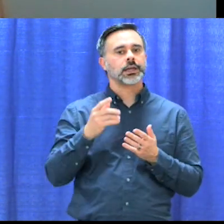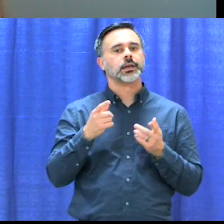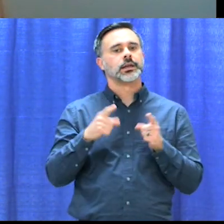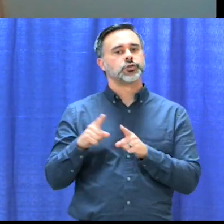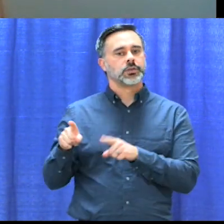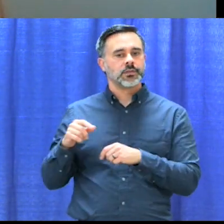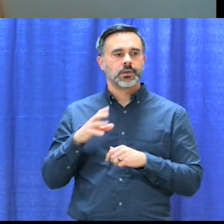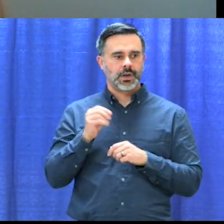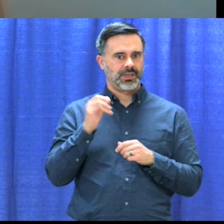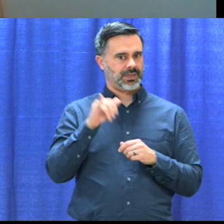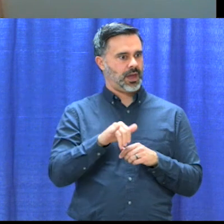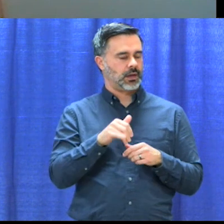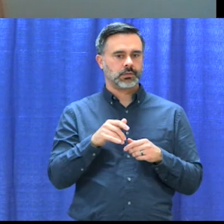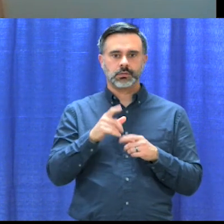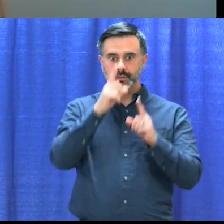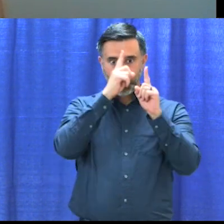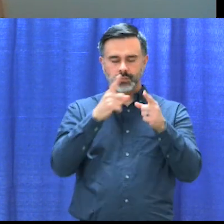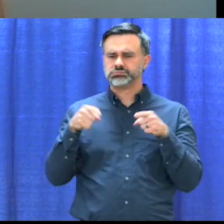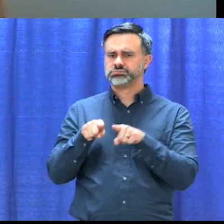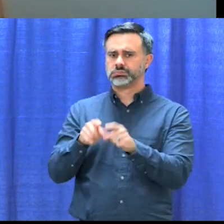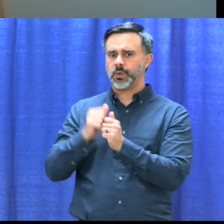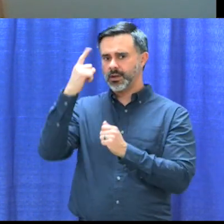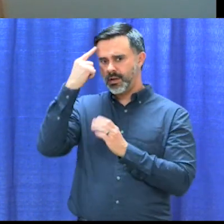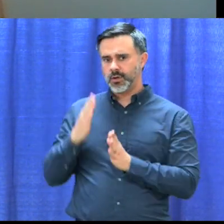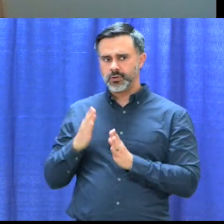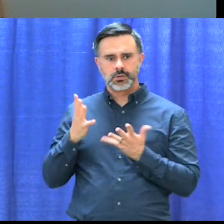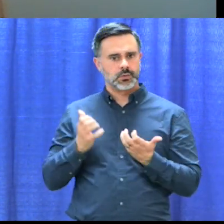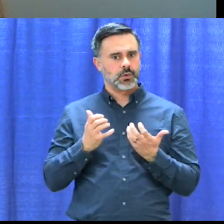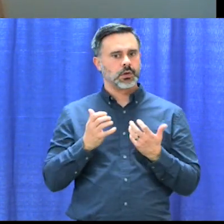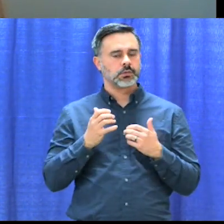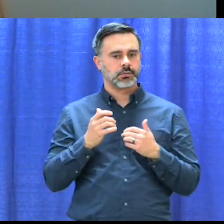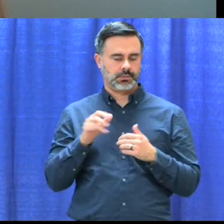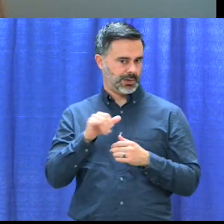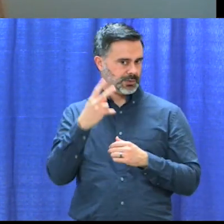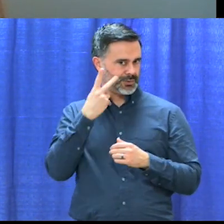aligns with the governor's call to action as you've heard today on the press conference.